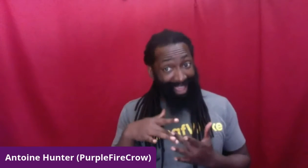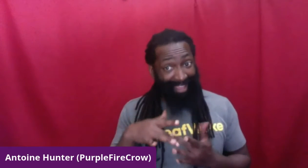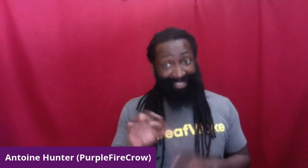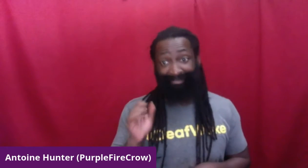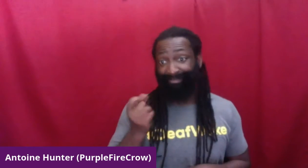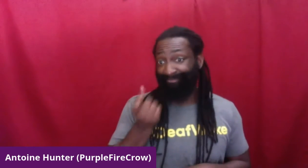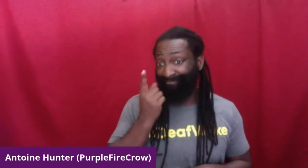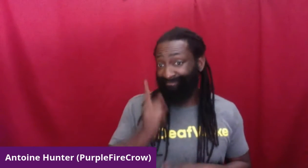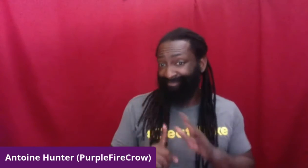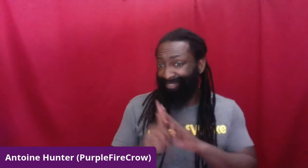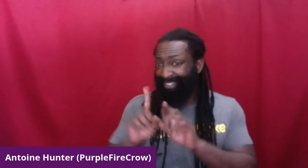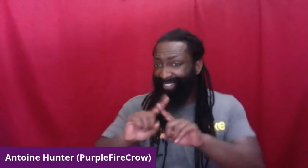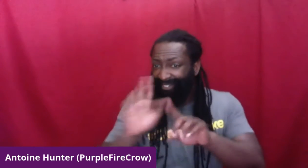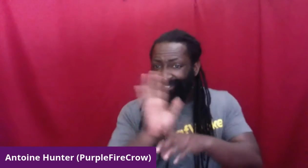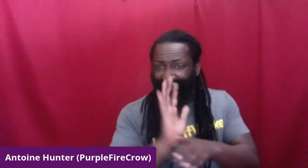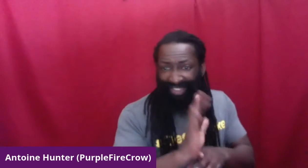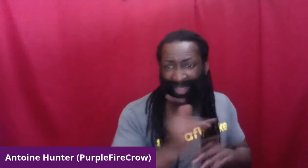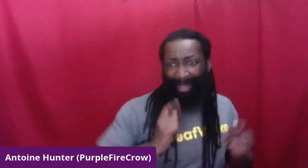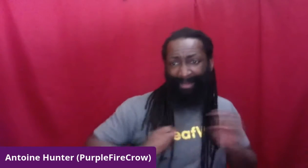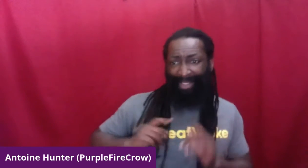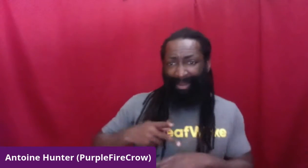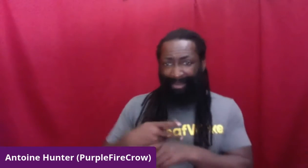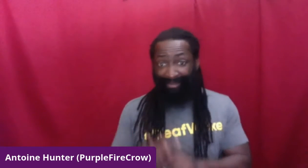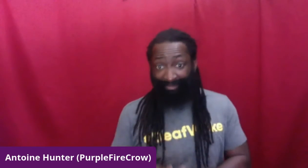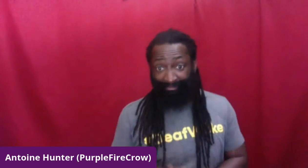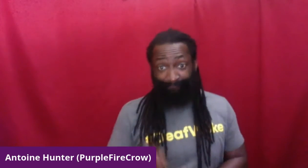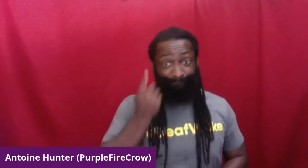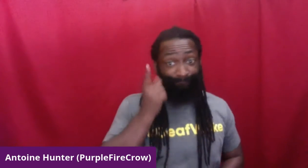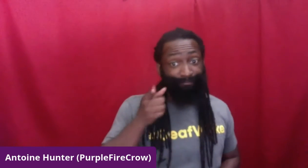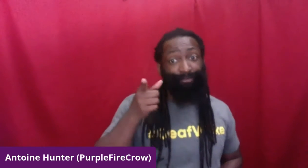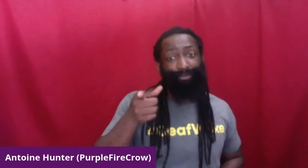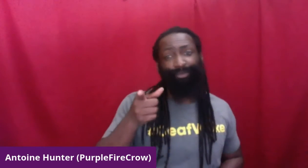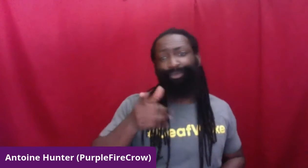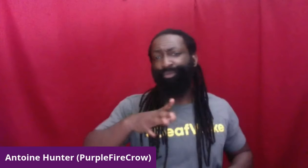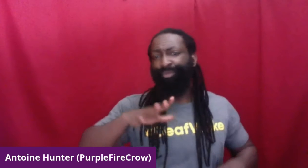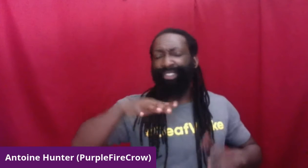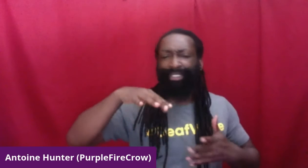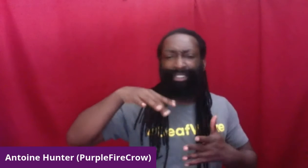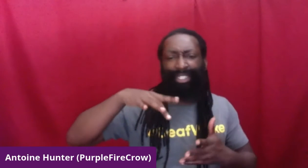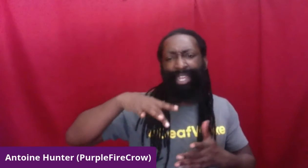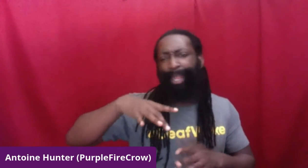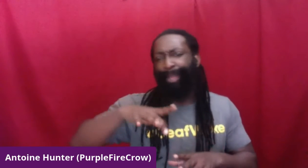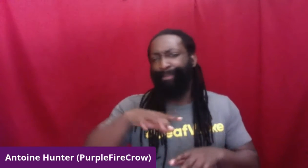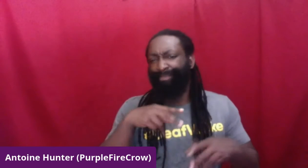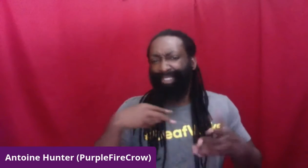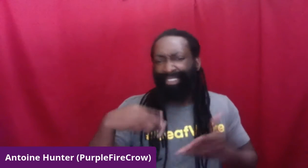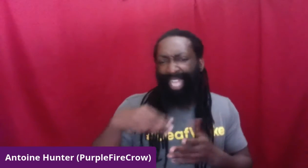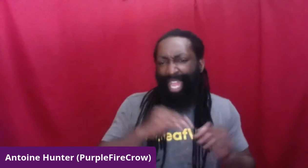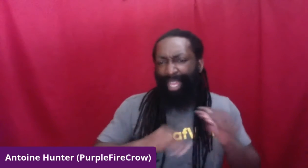She's trained in classical ballet. She's appeared in films and theater productions.